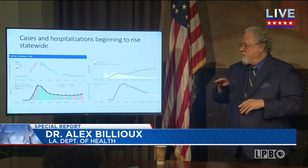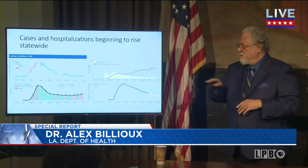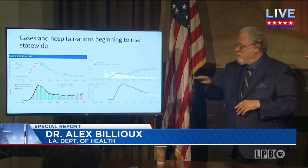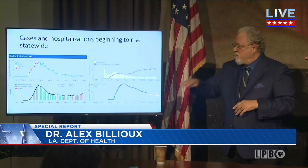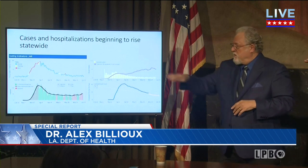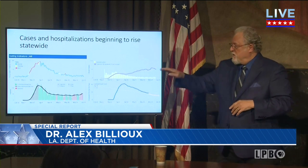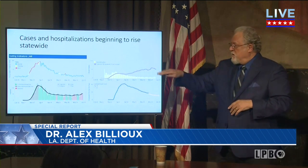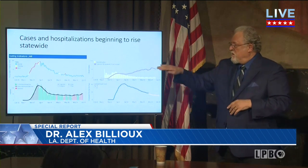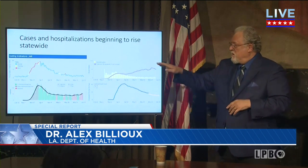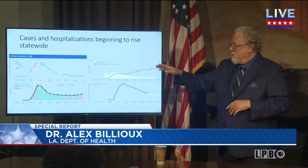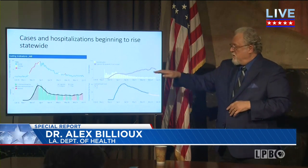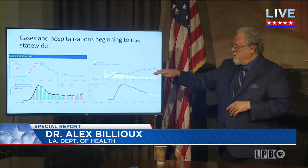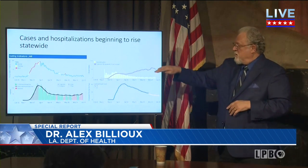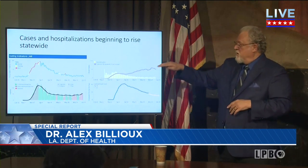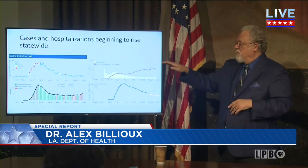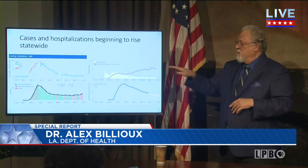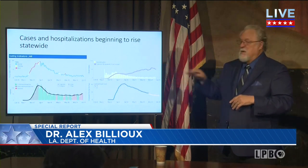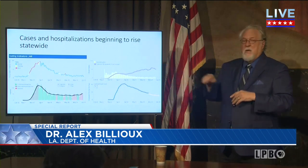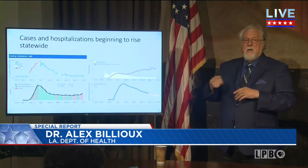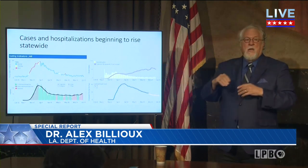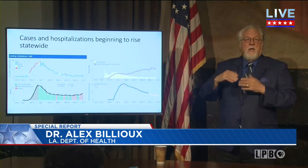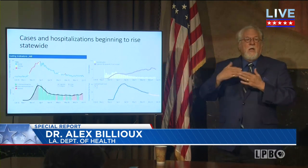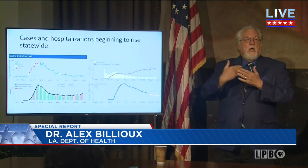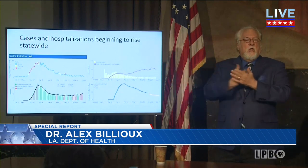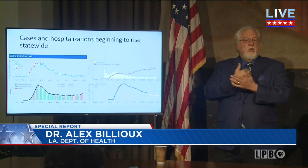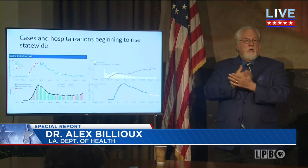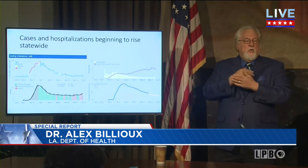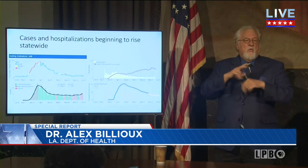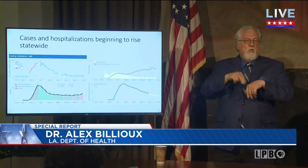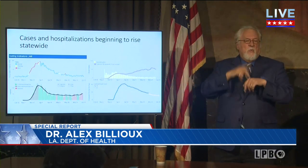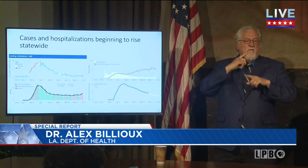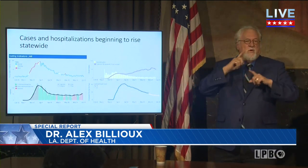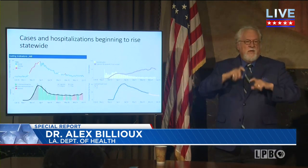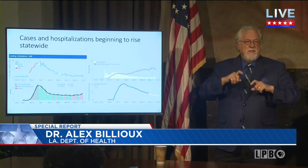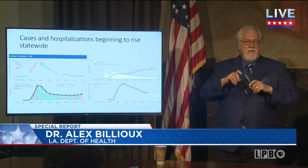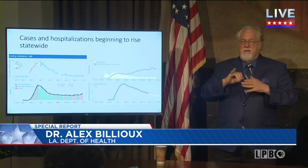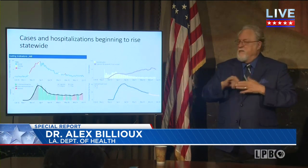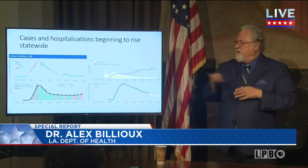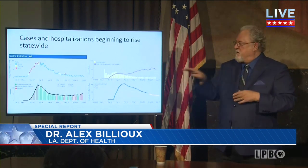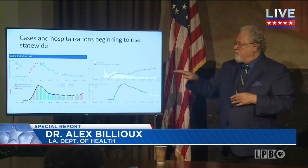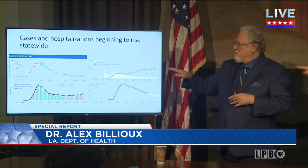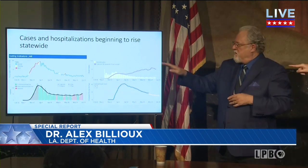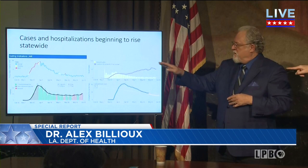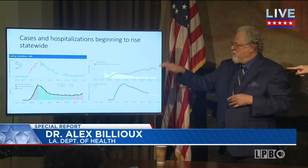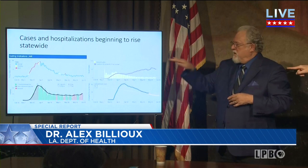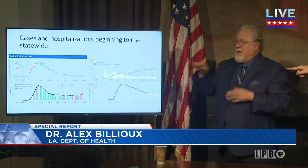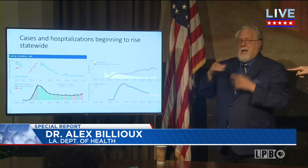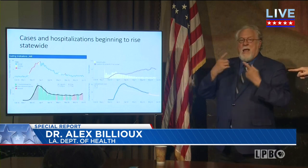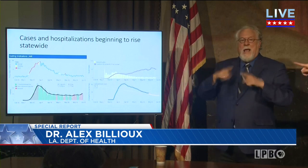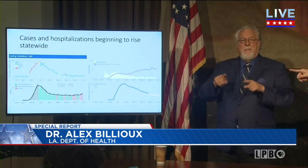FINDING THE COVID THAT WAS HIDDEN. MORE RECENTLY HOWEVER YOU SEE AFTER THE SURGE IN TESTS A